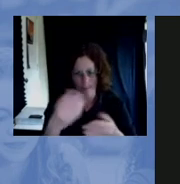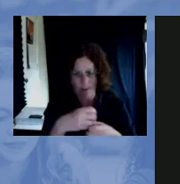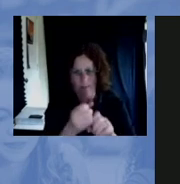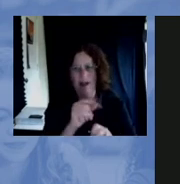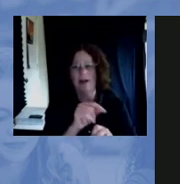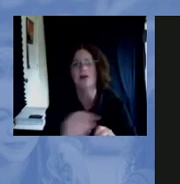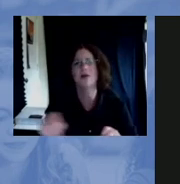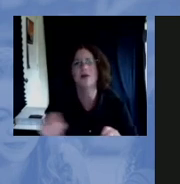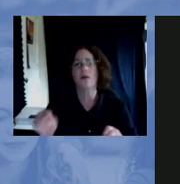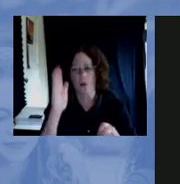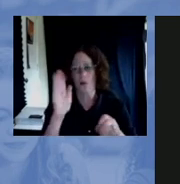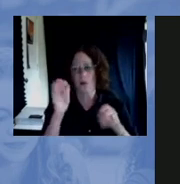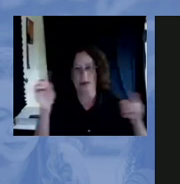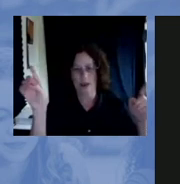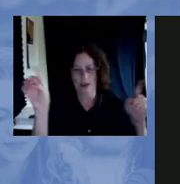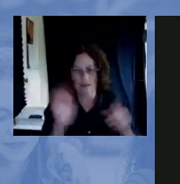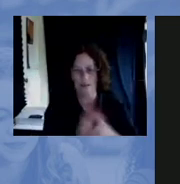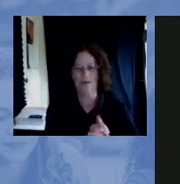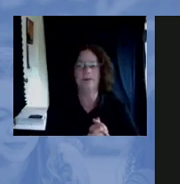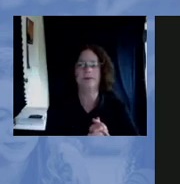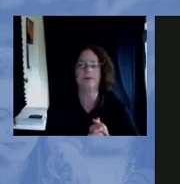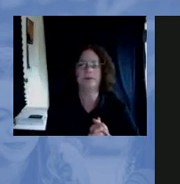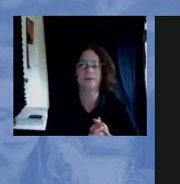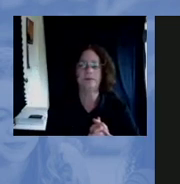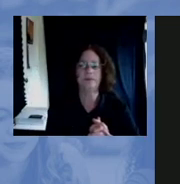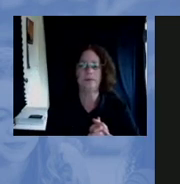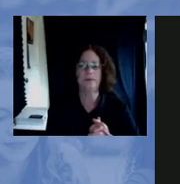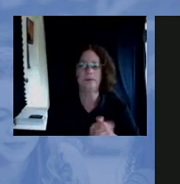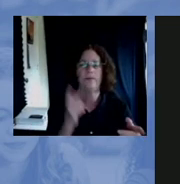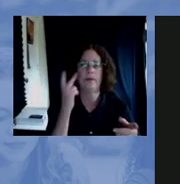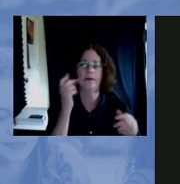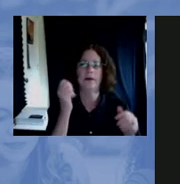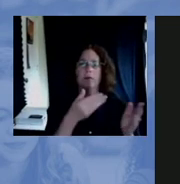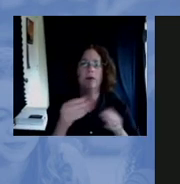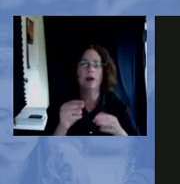LET ME SEE IF I CAN BRING MS. RODRIGUEZ IN.